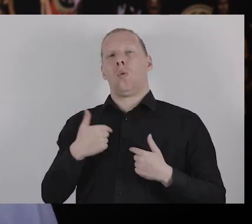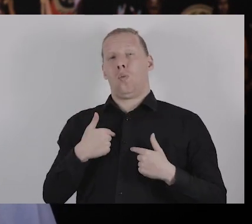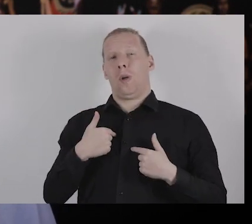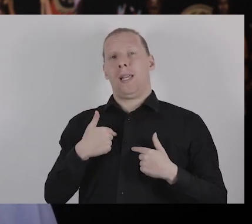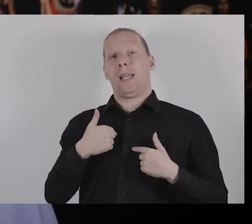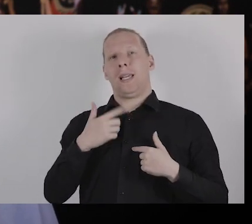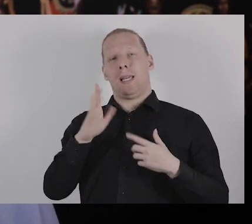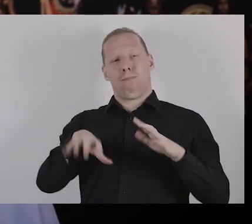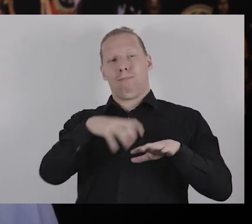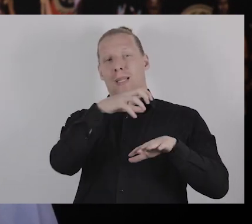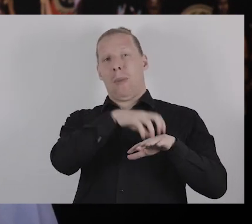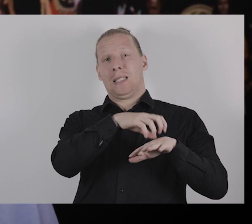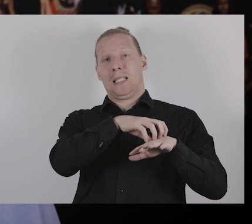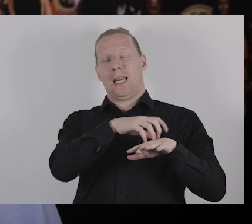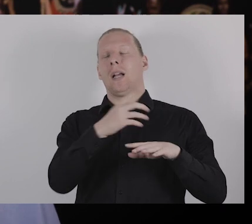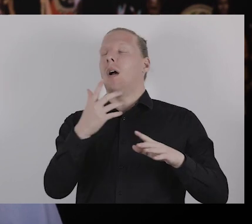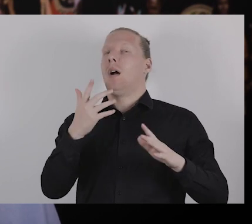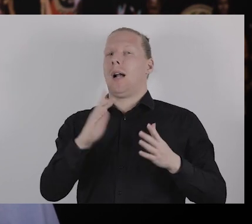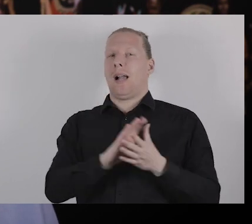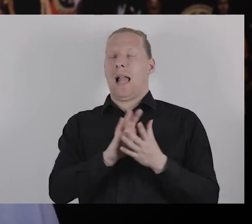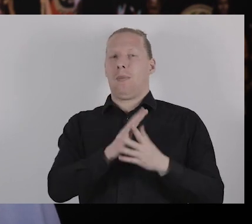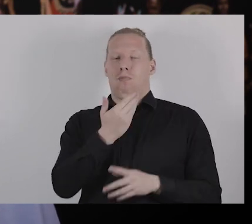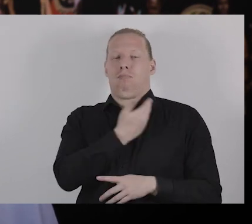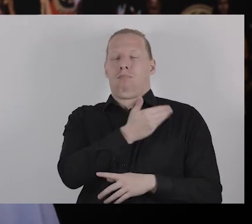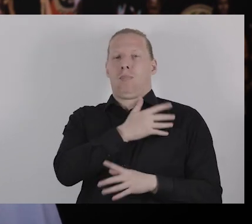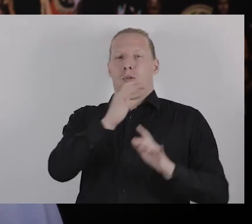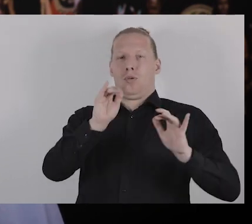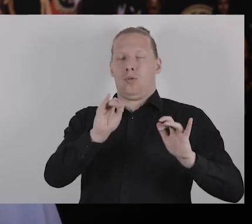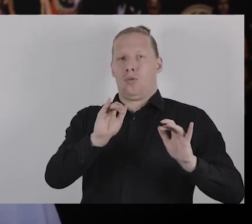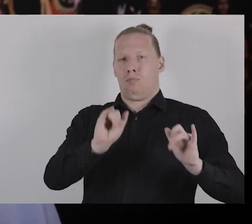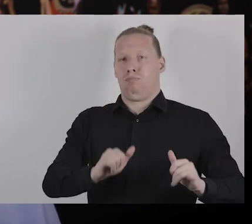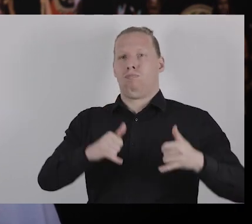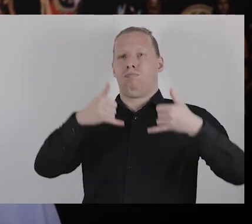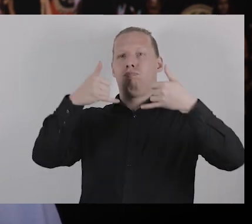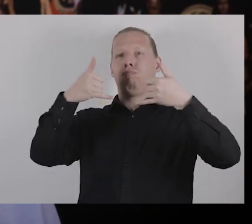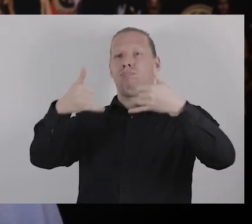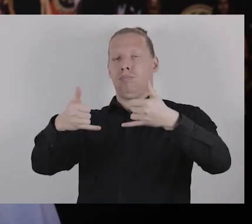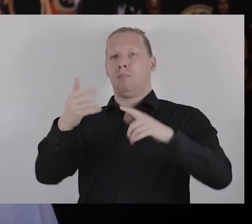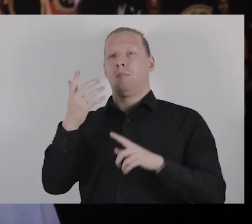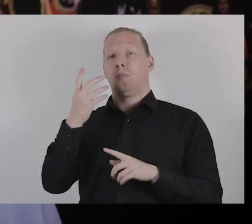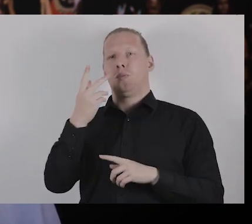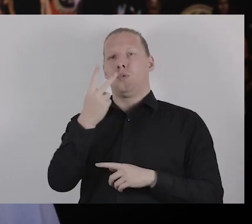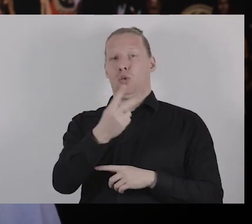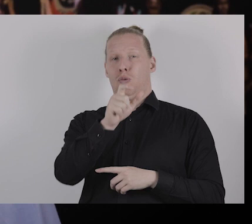Te Matatini is delighted to award the taonga to some of our best exponents.